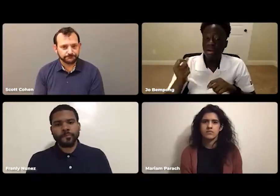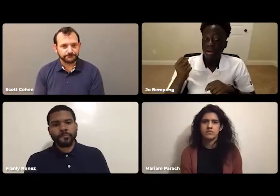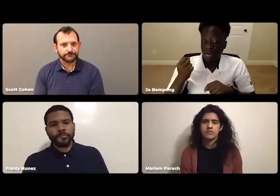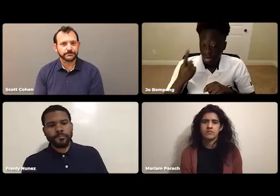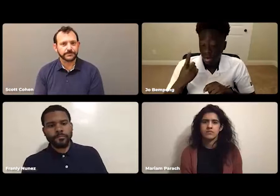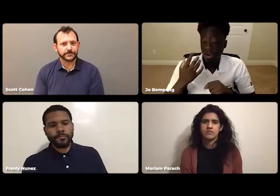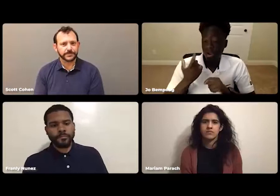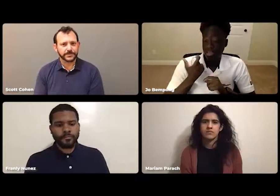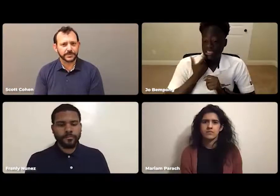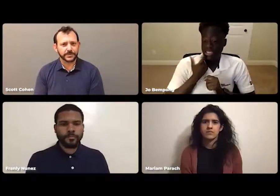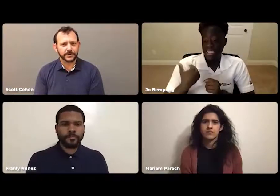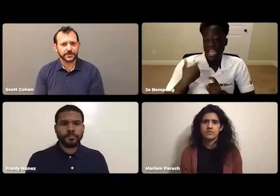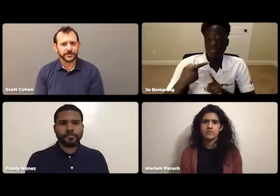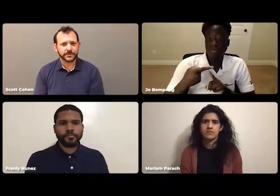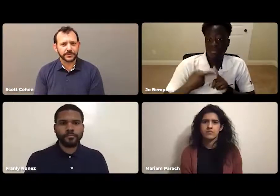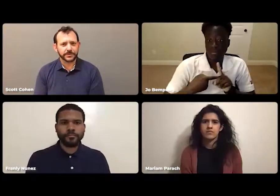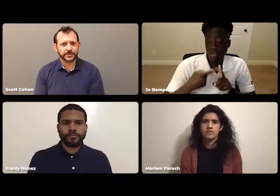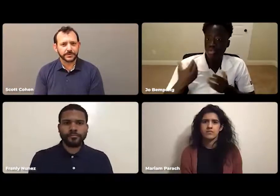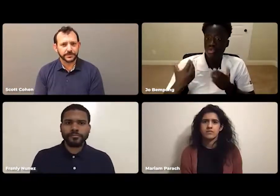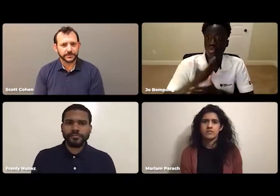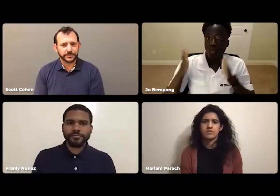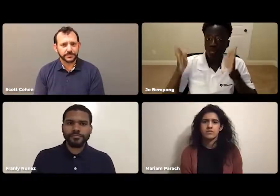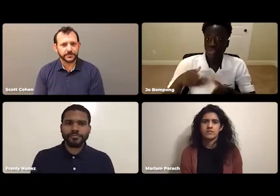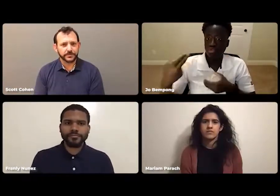Although, I have to admit it was mostly white.